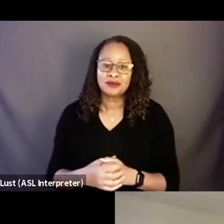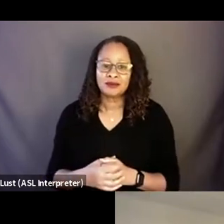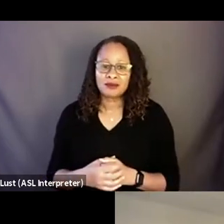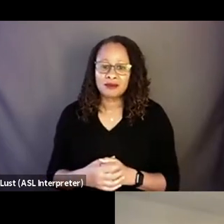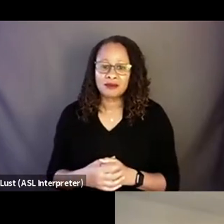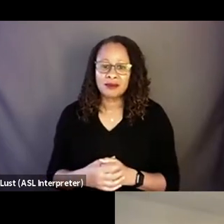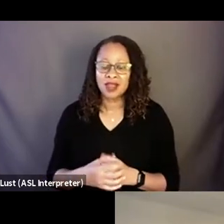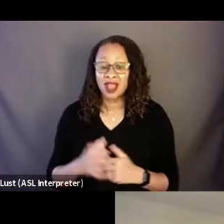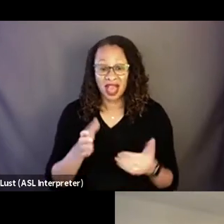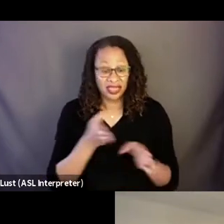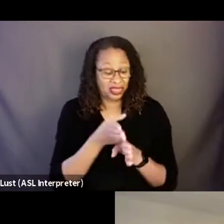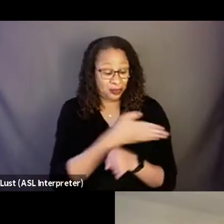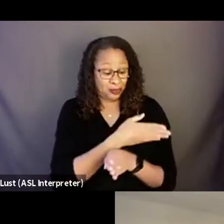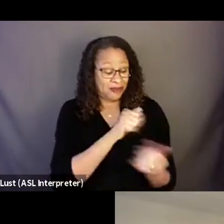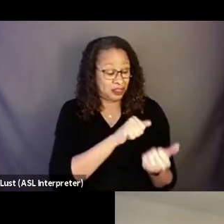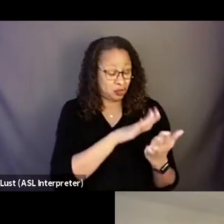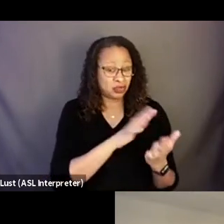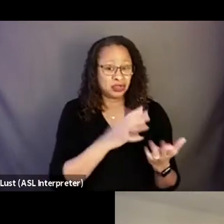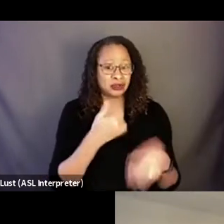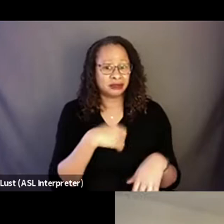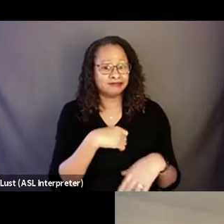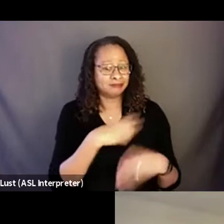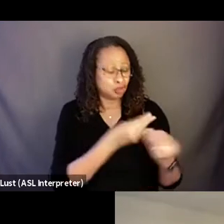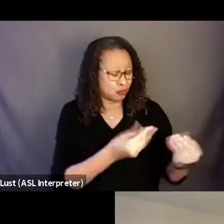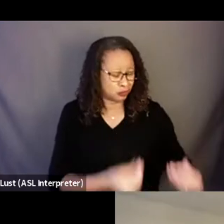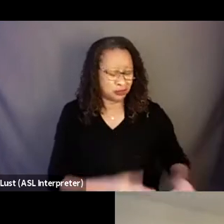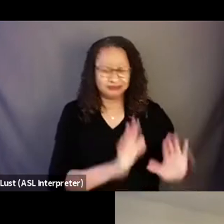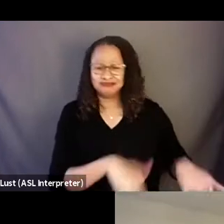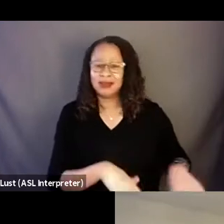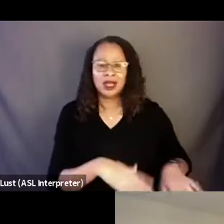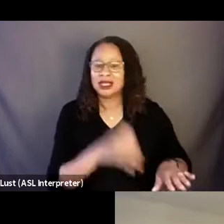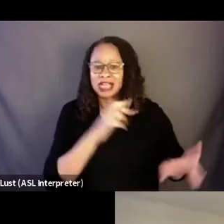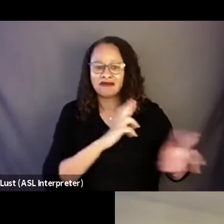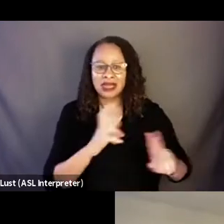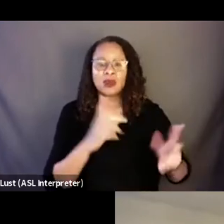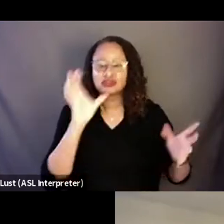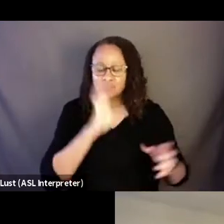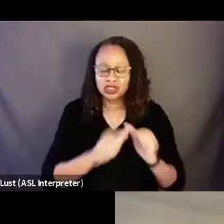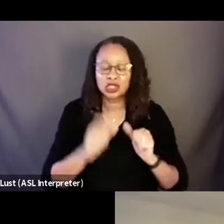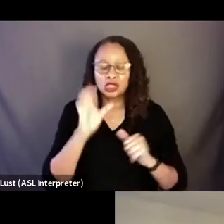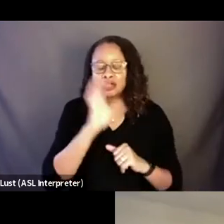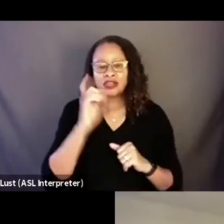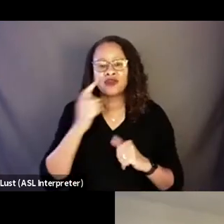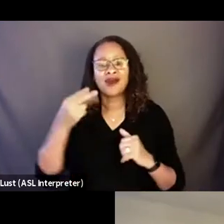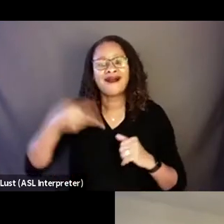to the subjects in the film because it was so far away from that high standard that we weren't gonna bother them with it.